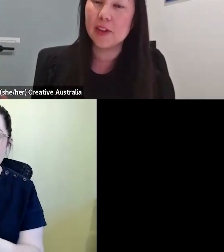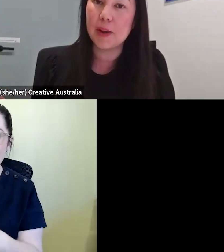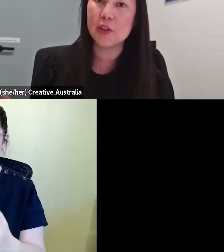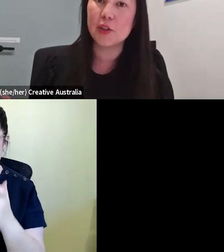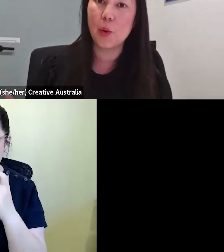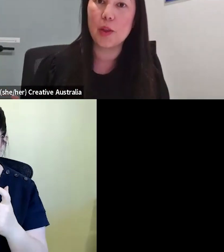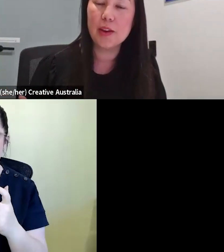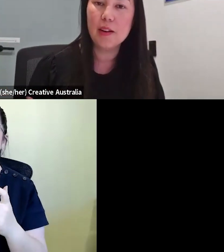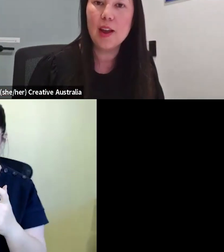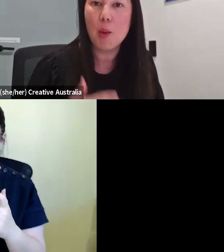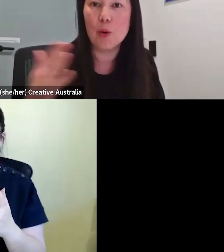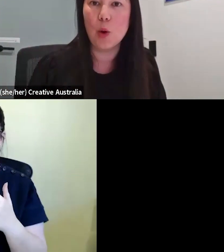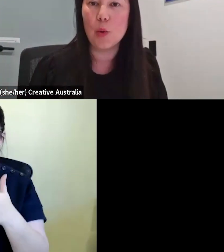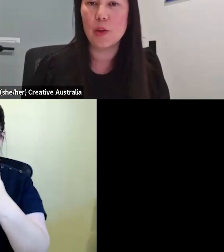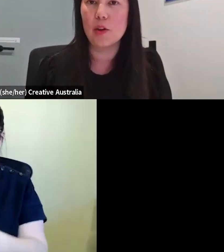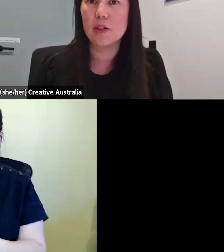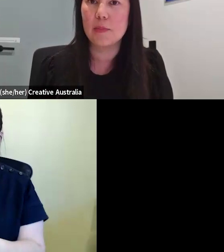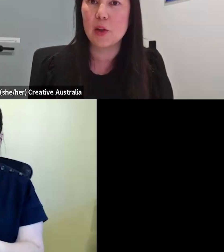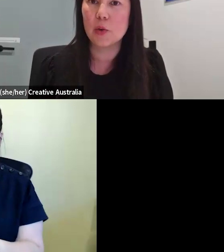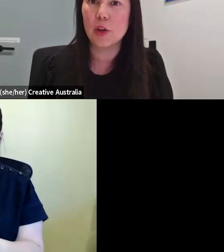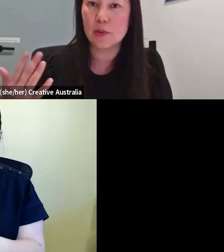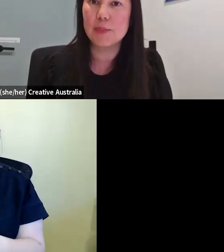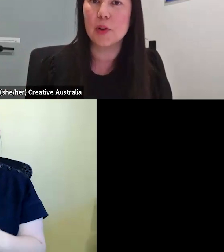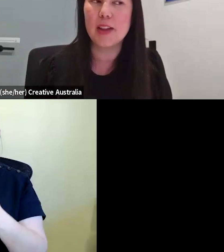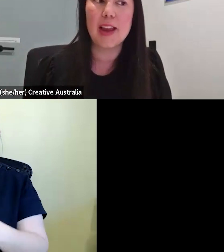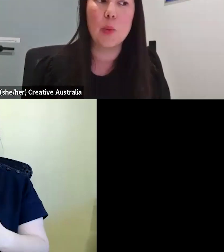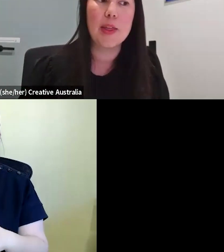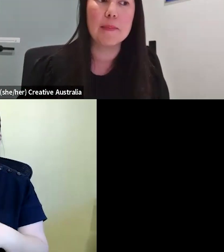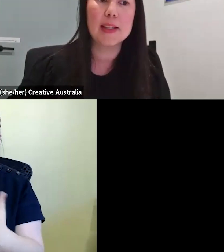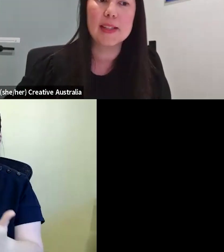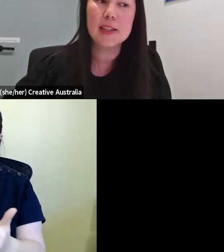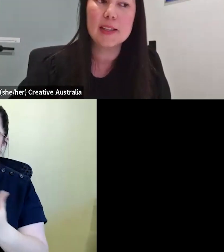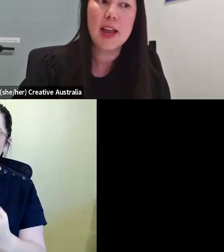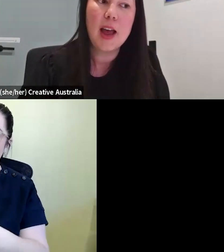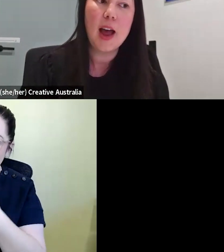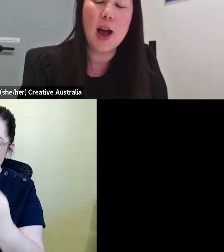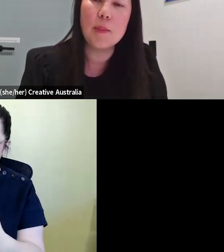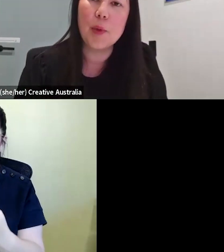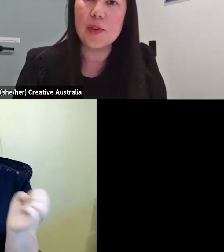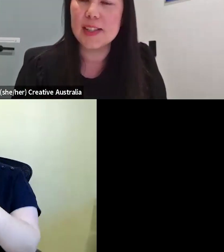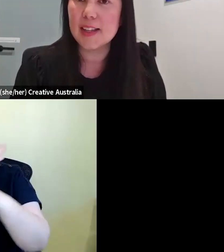the budget and we will work with you in a way to make that makes sense. Obviously,